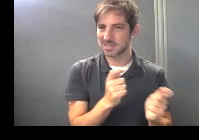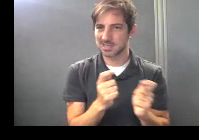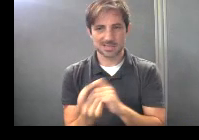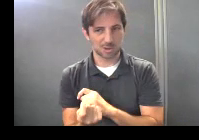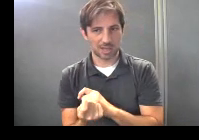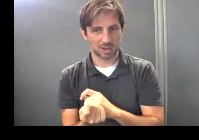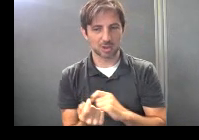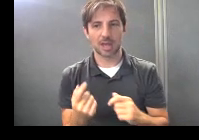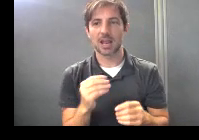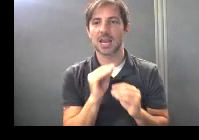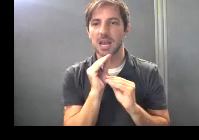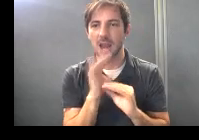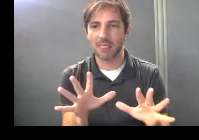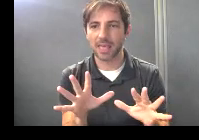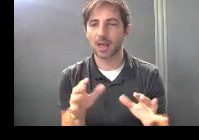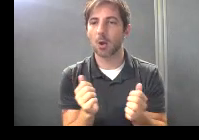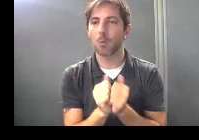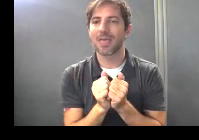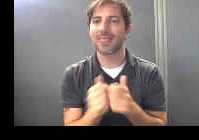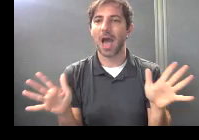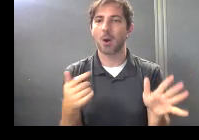NOTHING WITHOUT US. MAKE SURE PEOPLE WITH DISABILITIES ARE INCLUDED